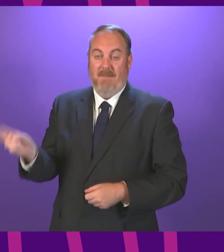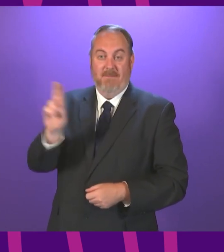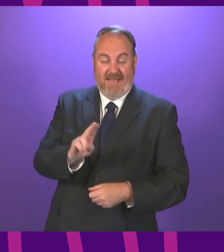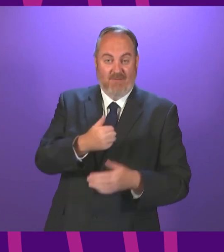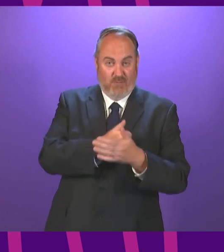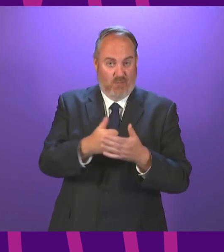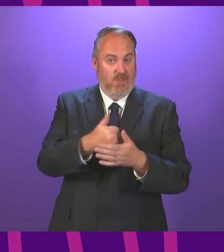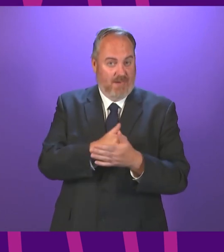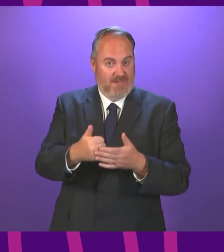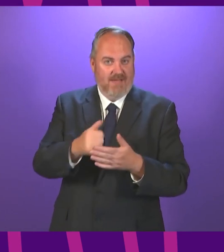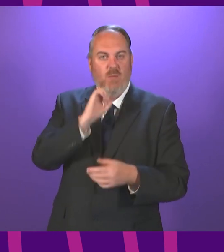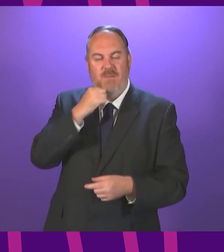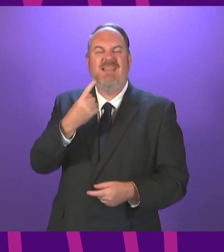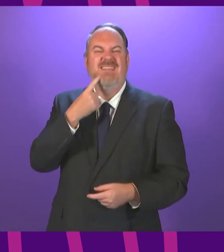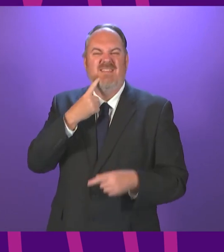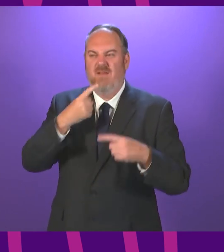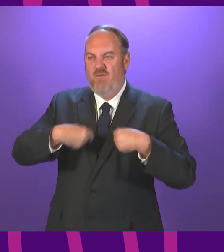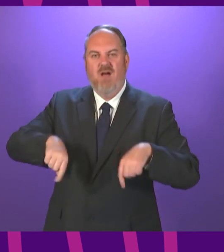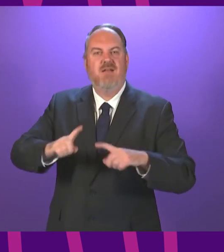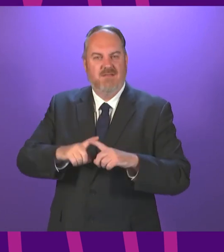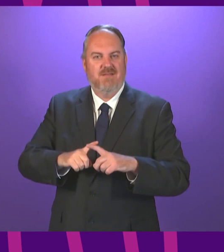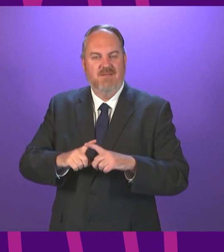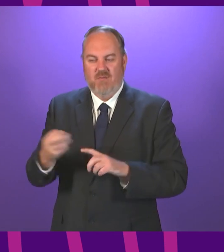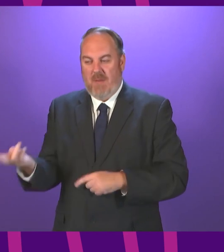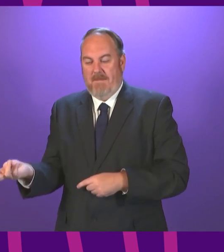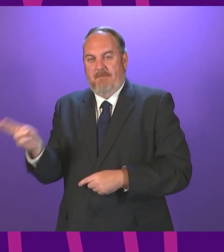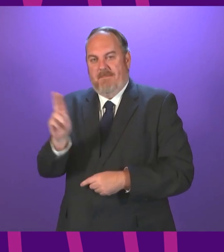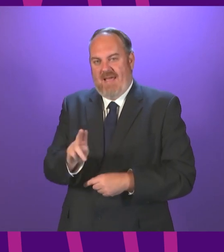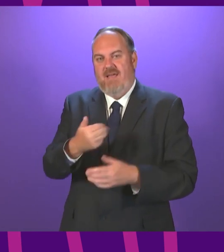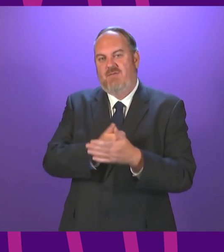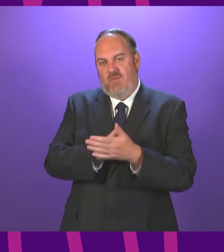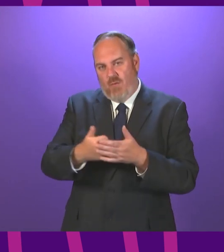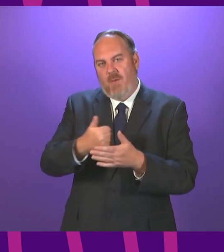we will make it easier for more restrictions to be gradually and sensibly lifted in the weeks ahead.